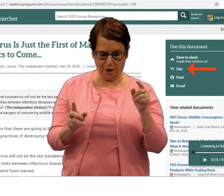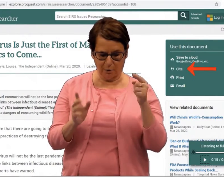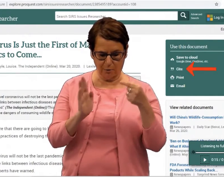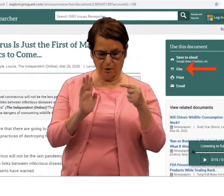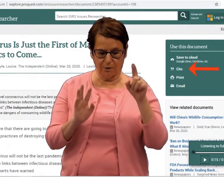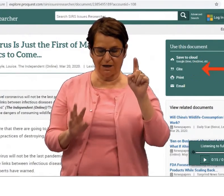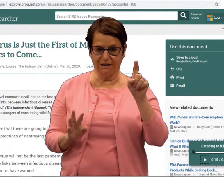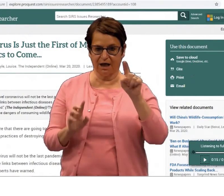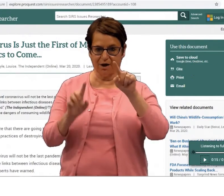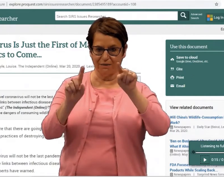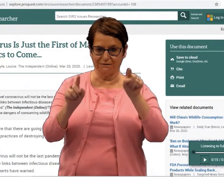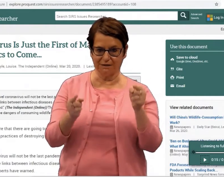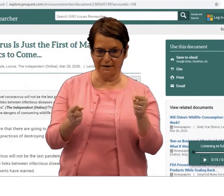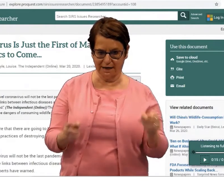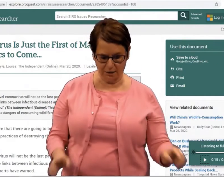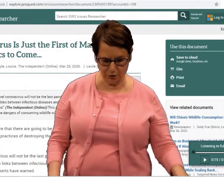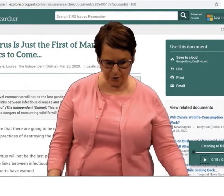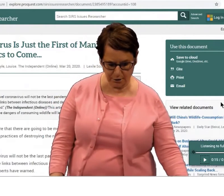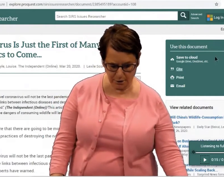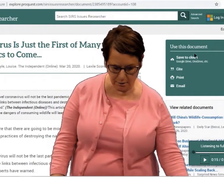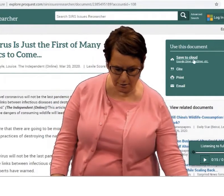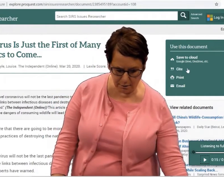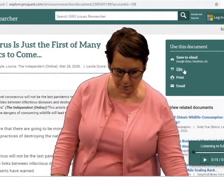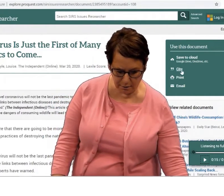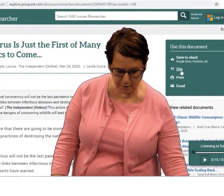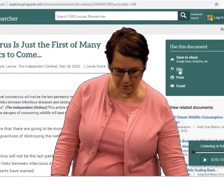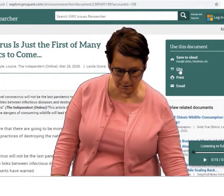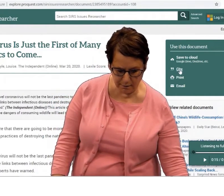You can also cite it, so I'll click on the cite link.